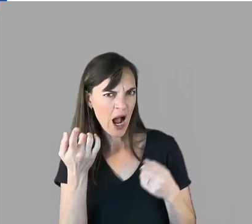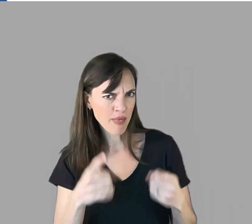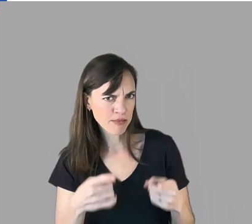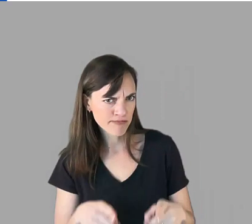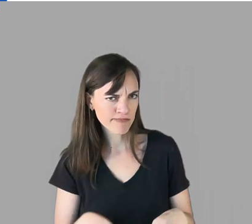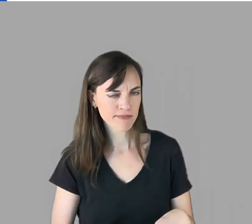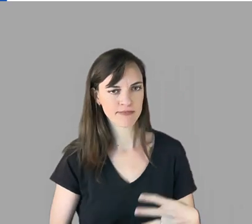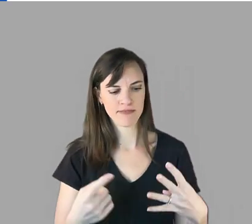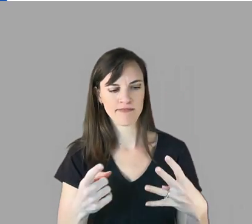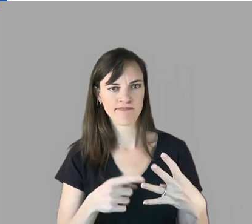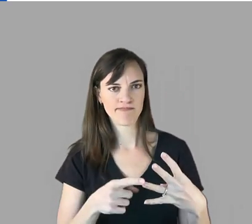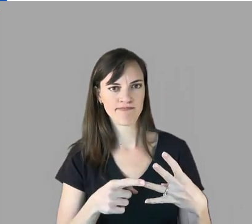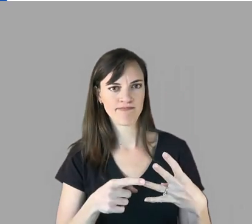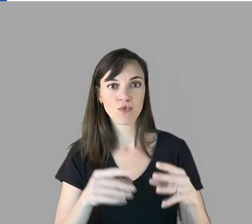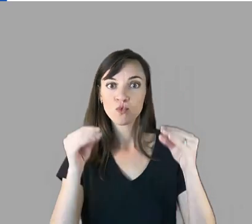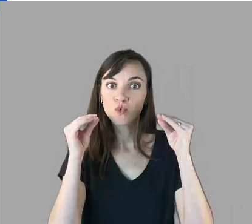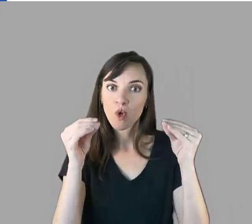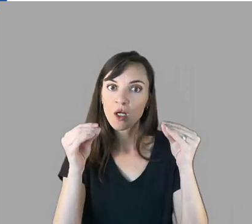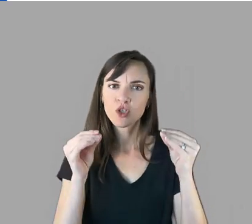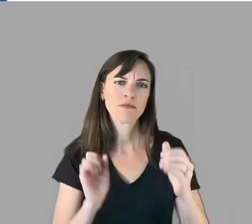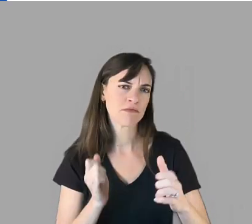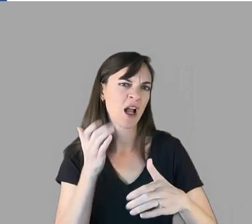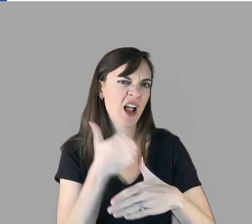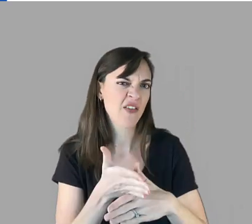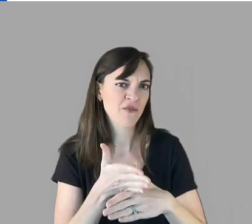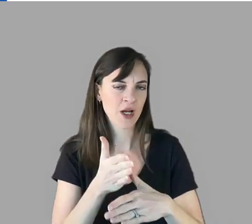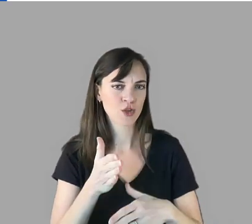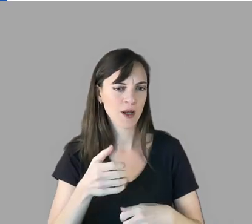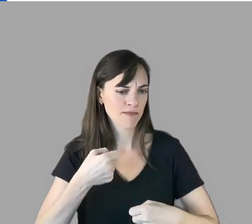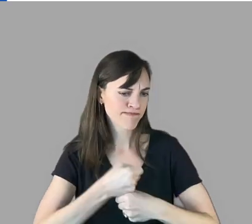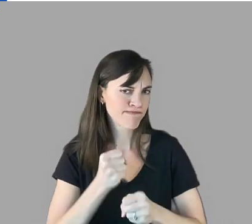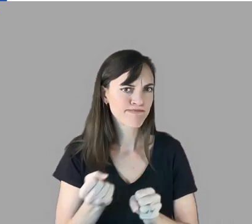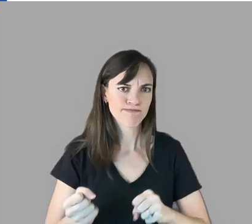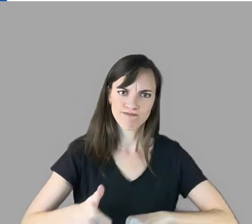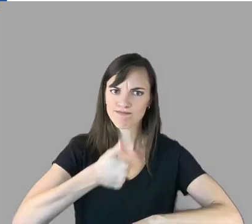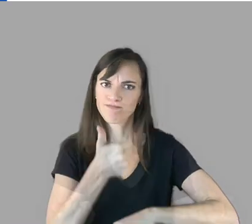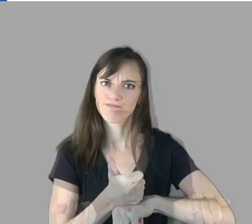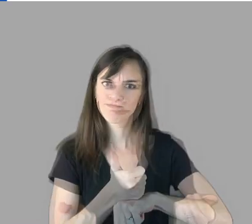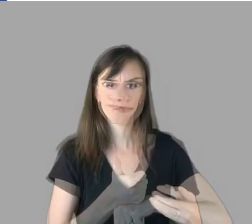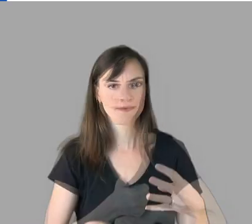Next, Step 3 instruction or intervention design: What are we going to do about it?